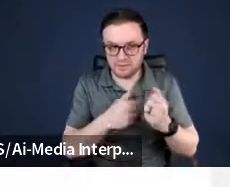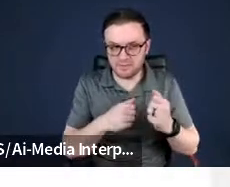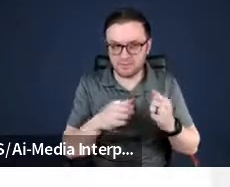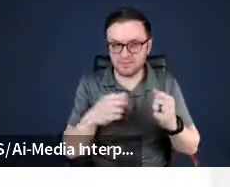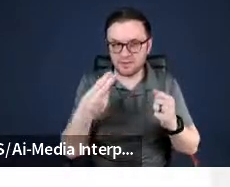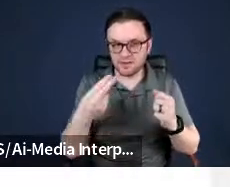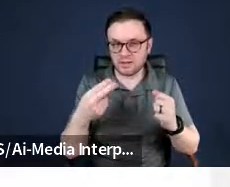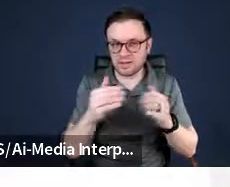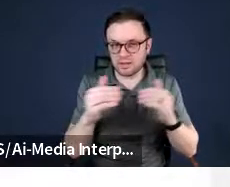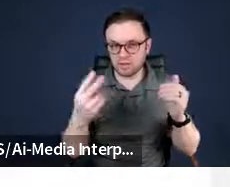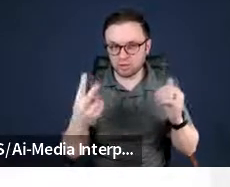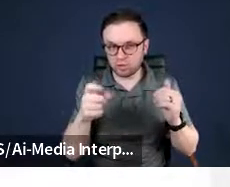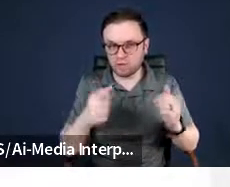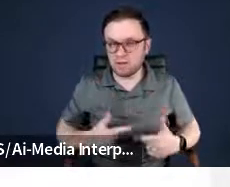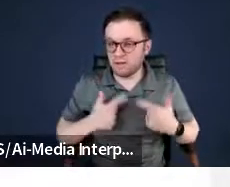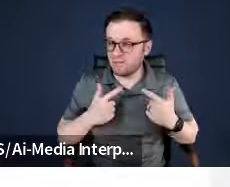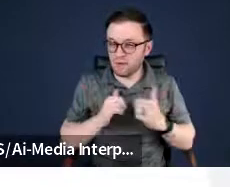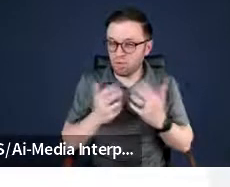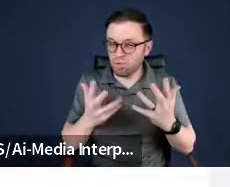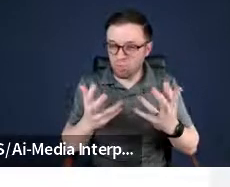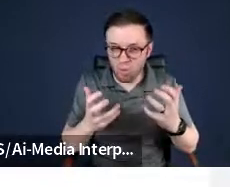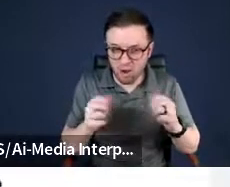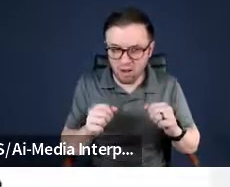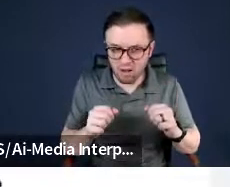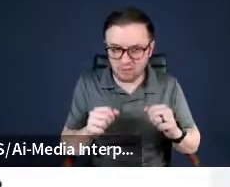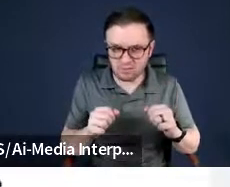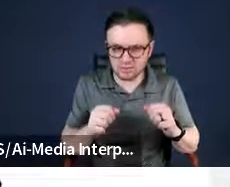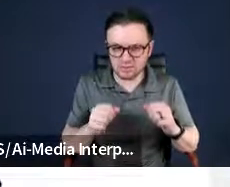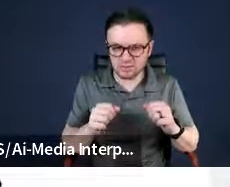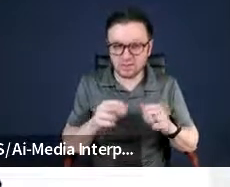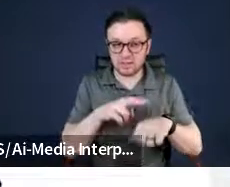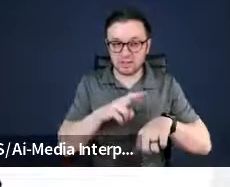Lee transformed of membership and advocacy, link,